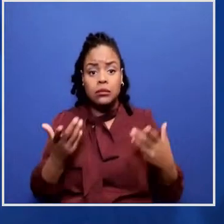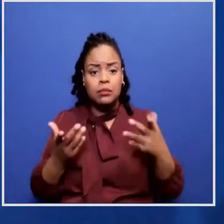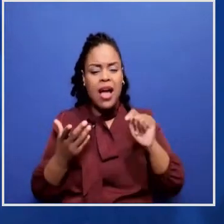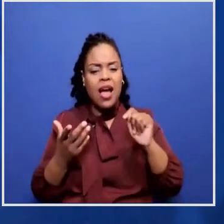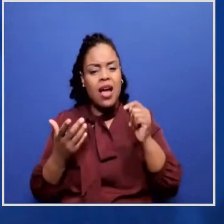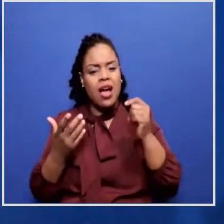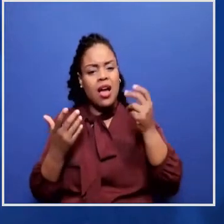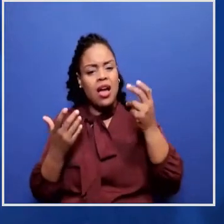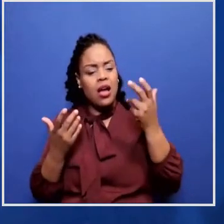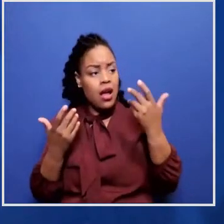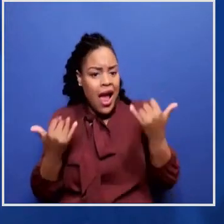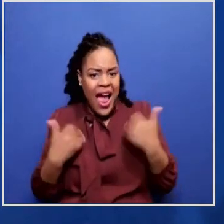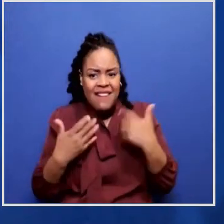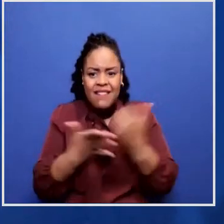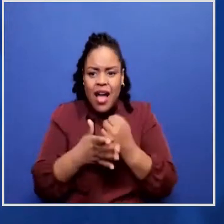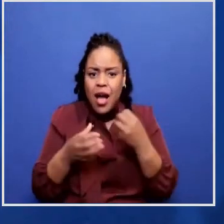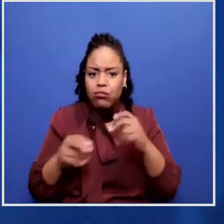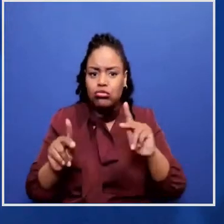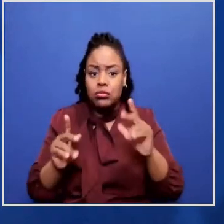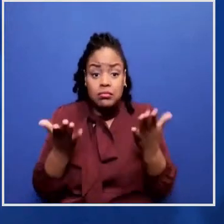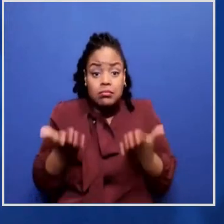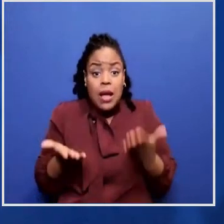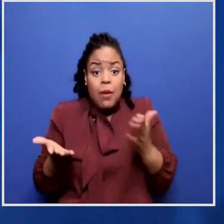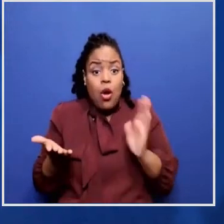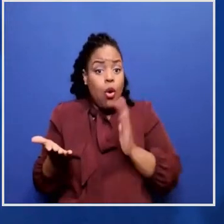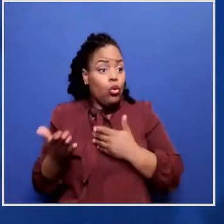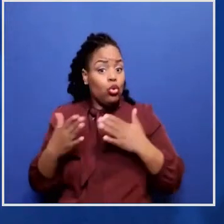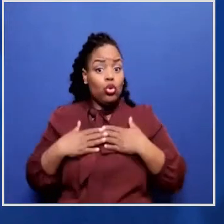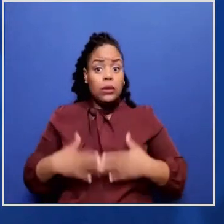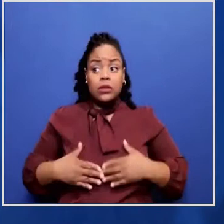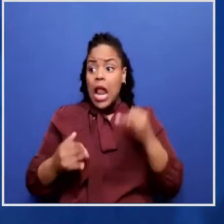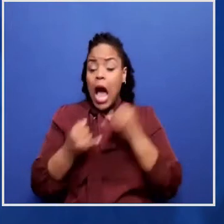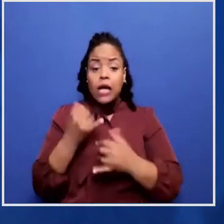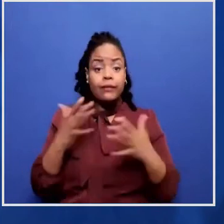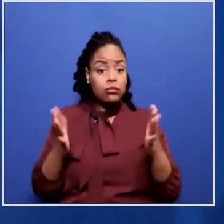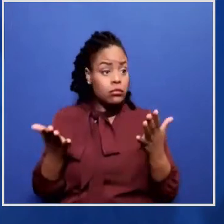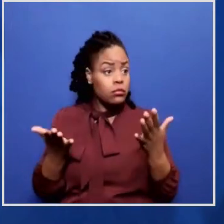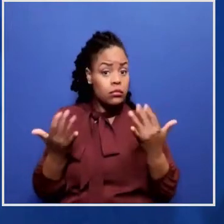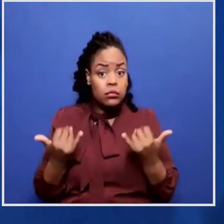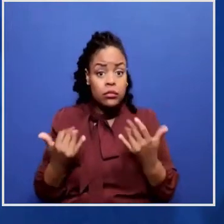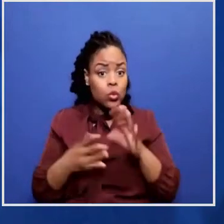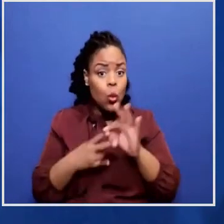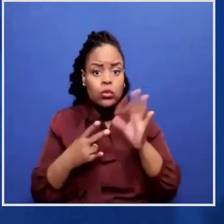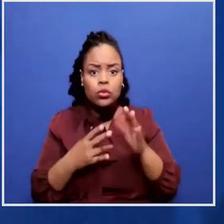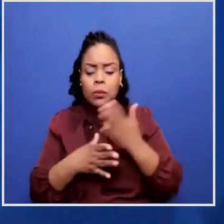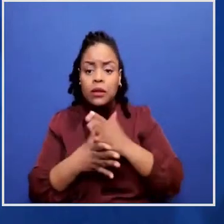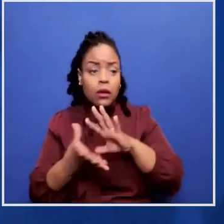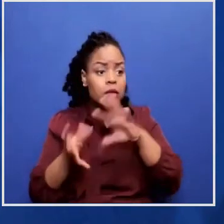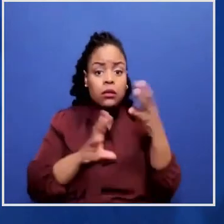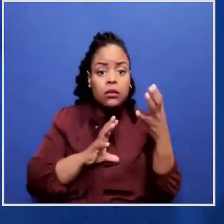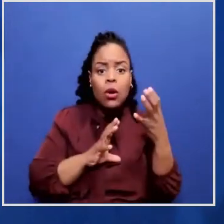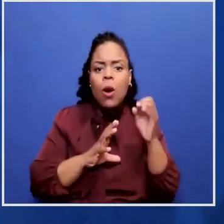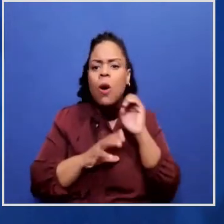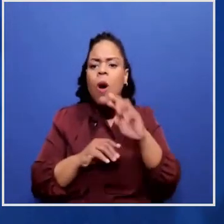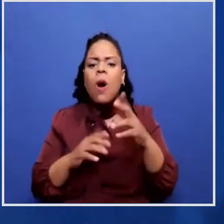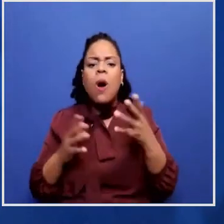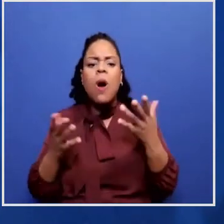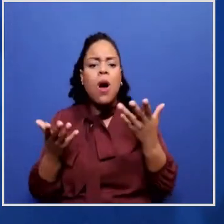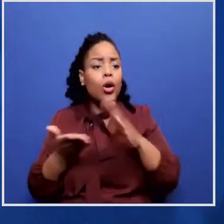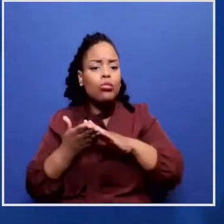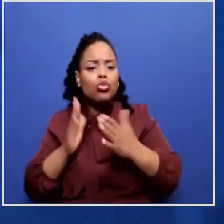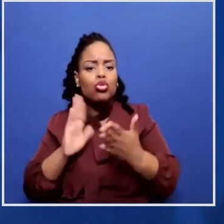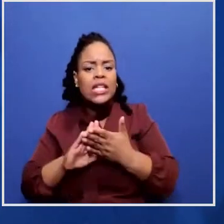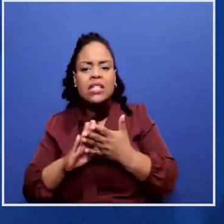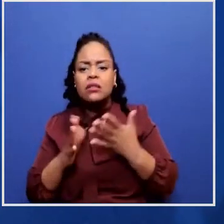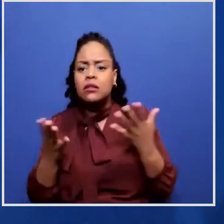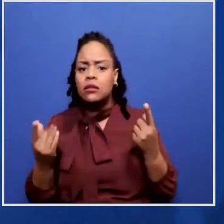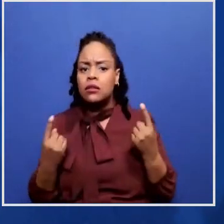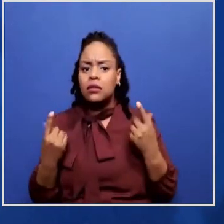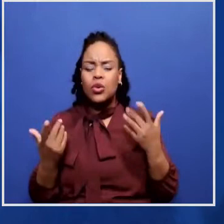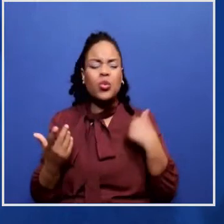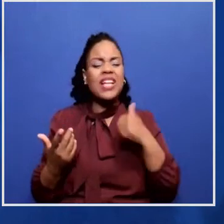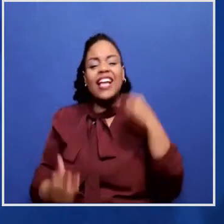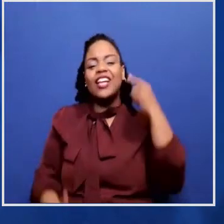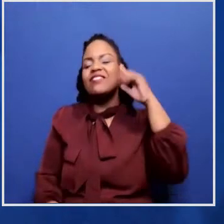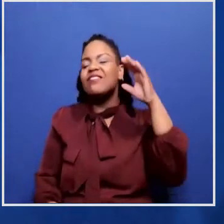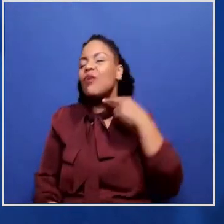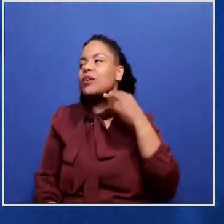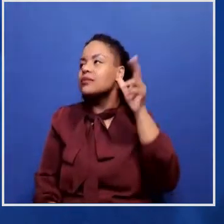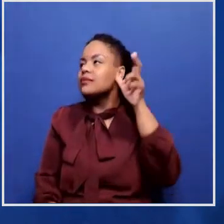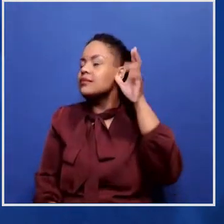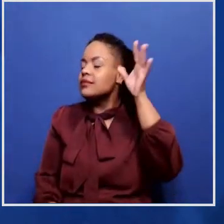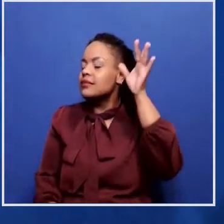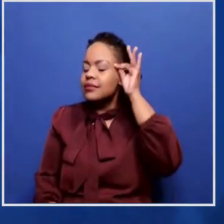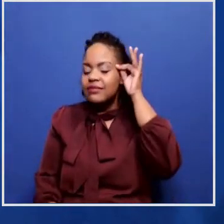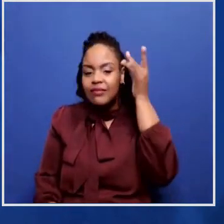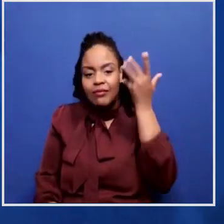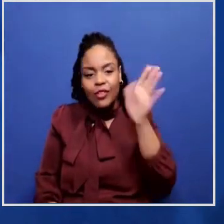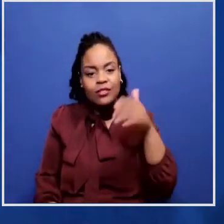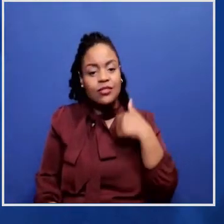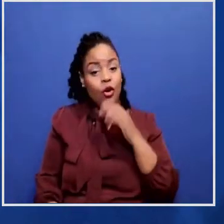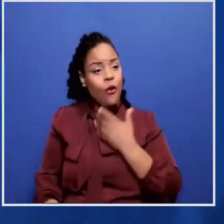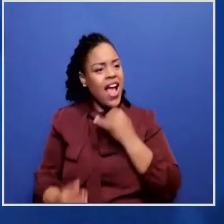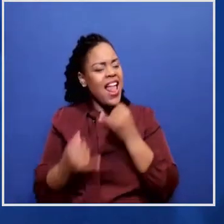DESCEND INTO A SPIRAL OF SELF-